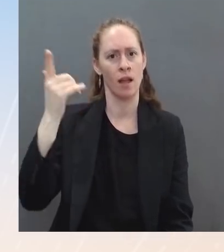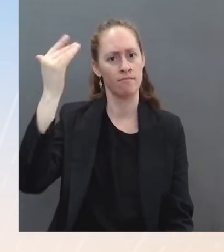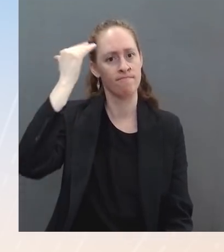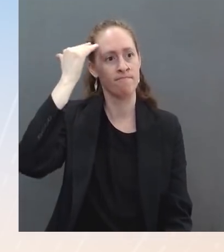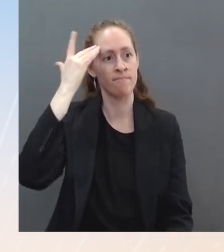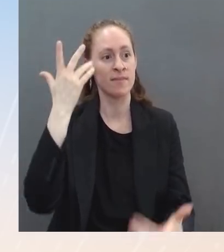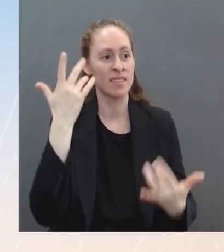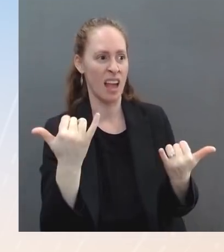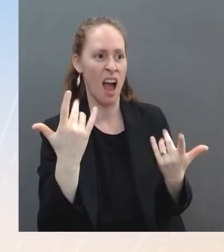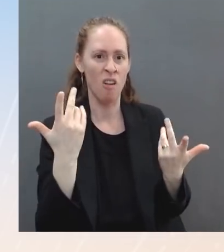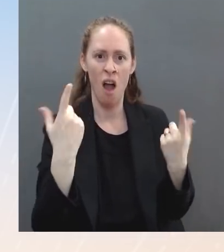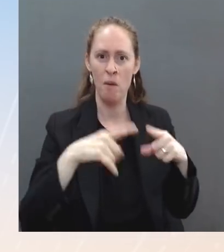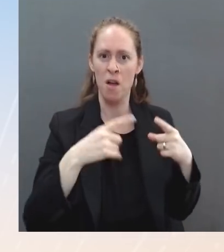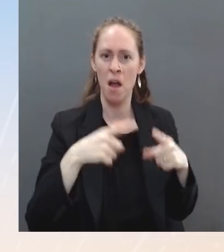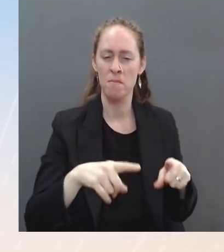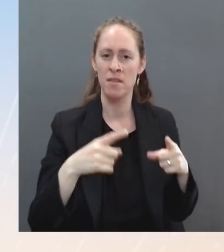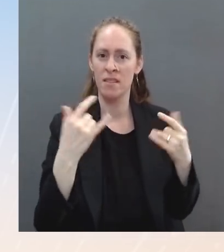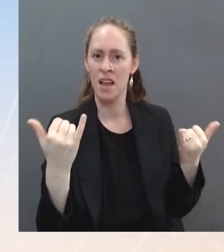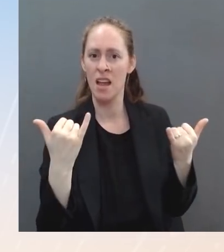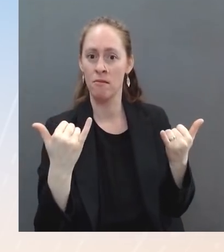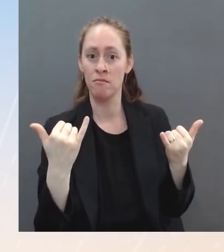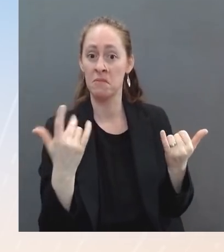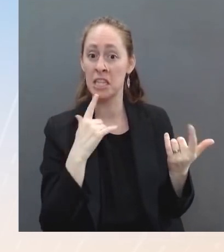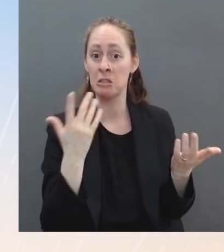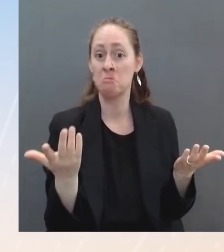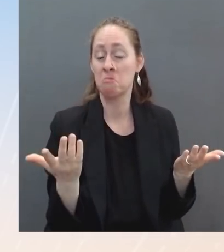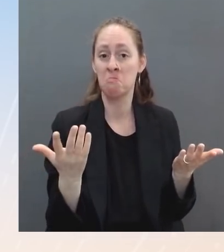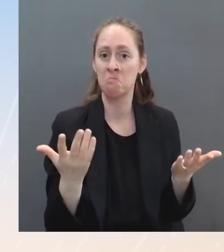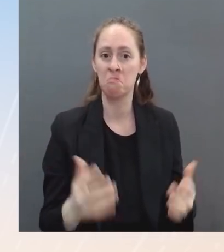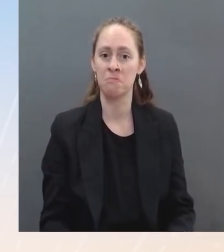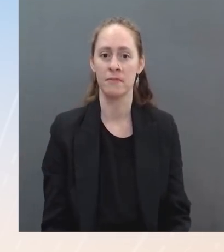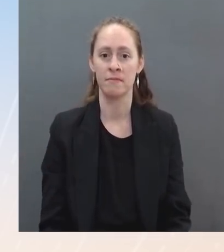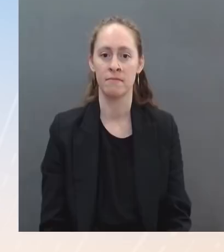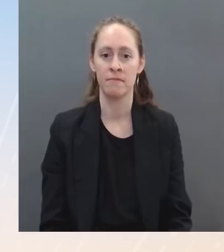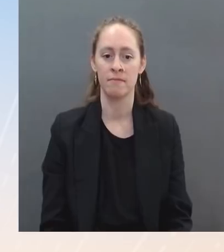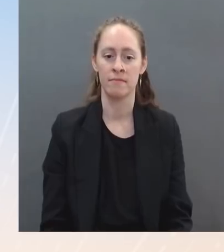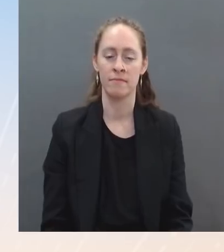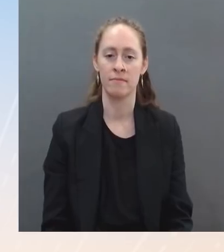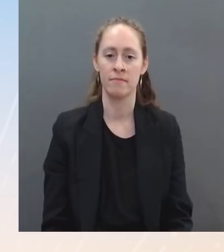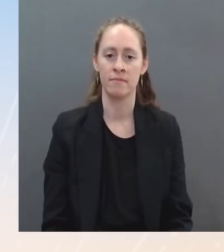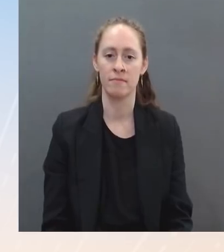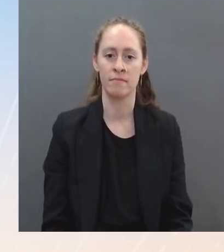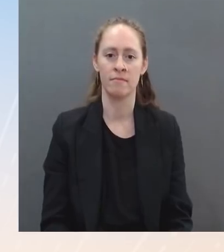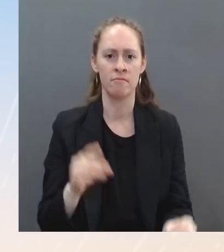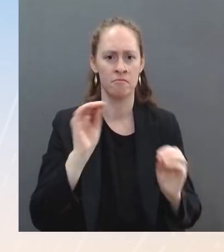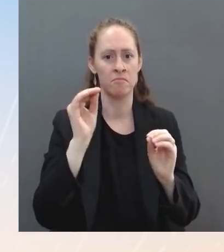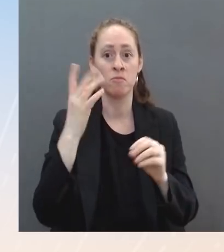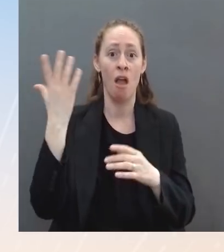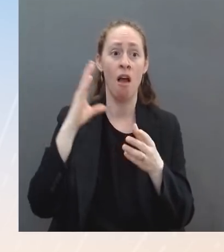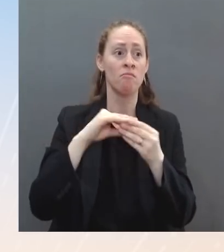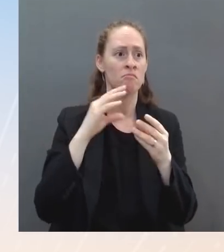that's in any way at odds with what we said yesterday. The Press: So is the administration confident that Putin is being left in the dark by his top advisors?